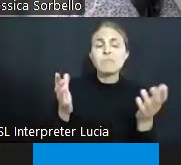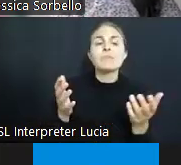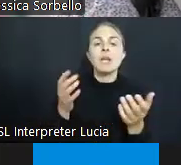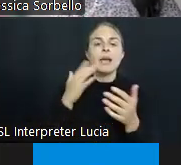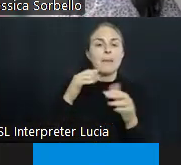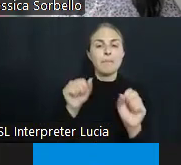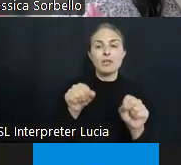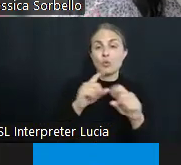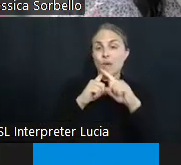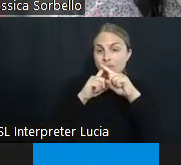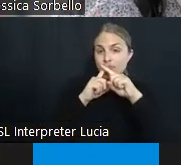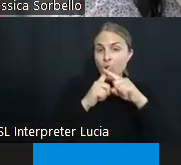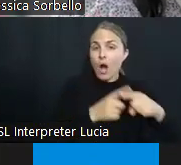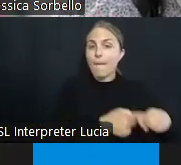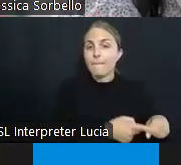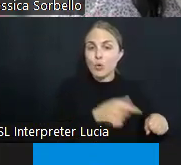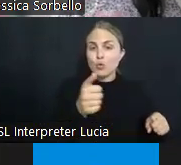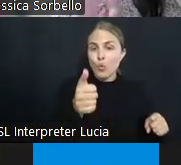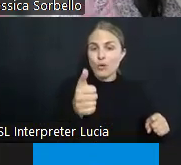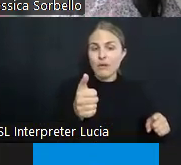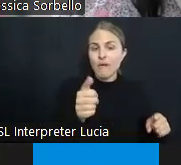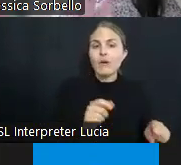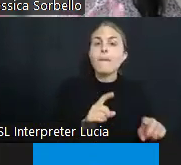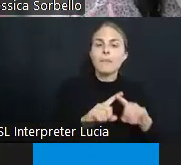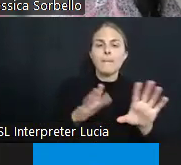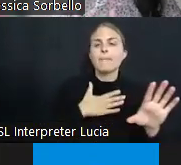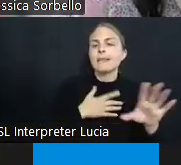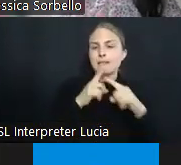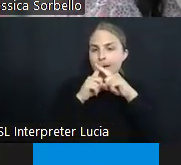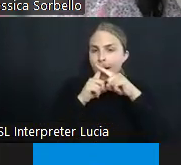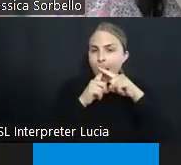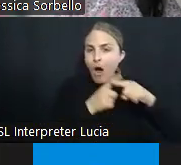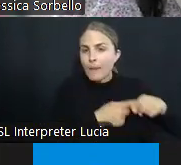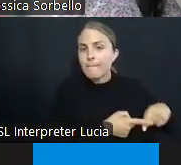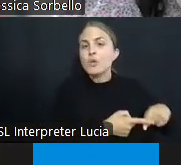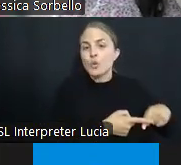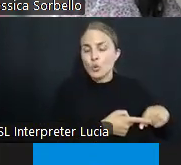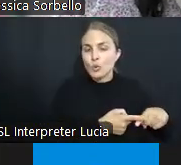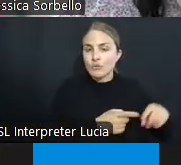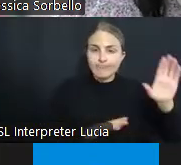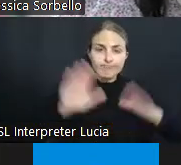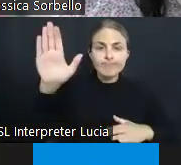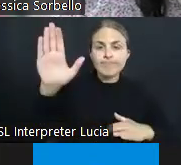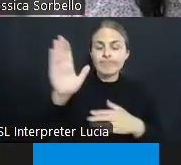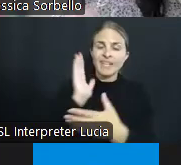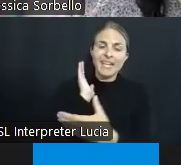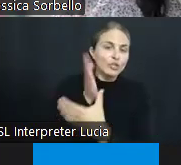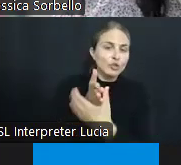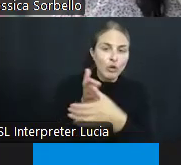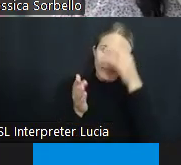in and interrupt me because this training truly works a lot better when it is a conversation and when we have